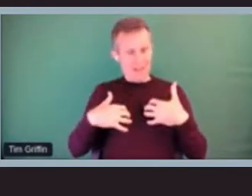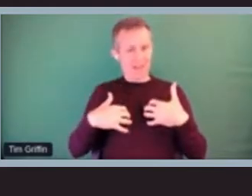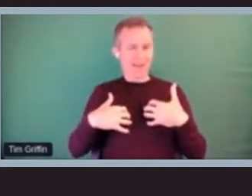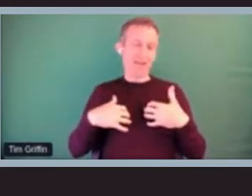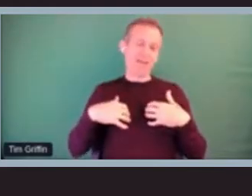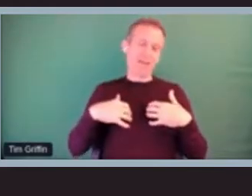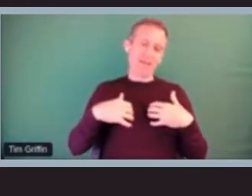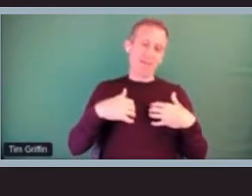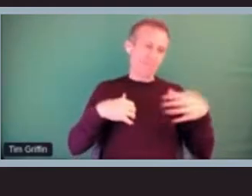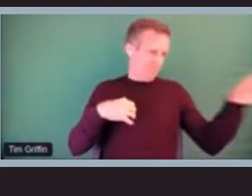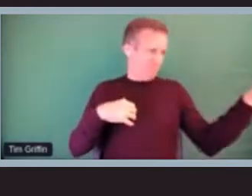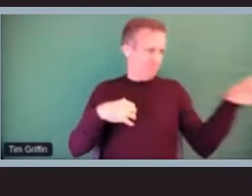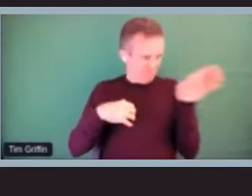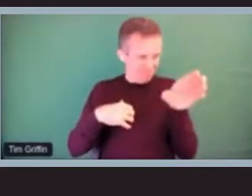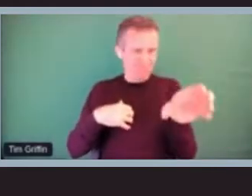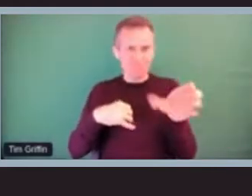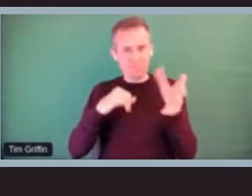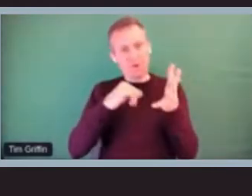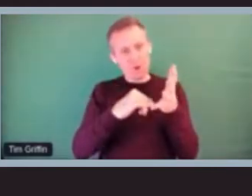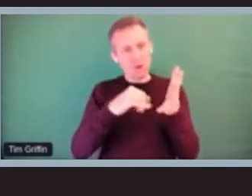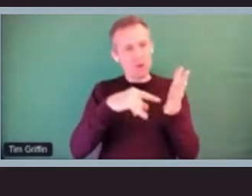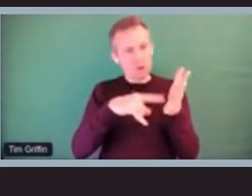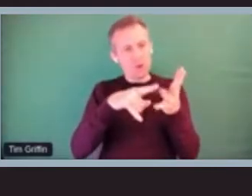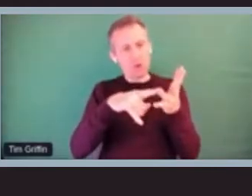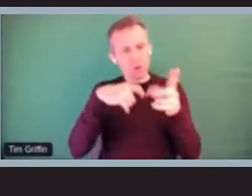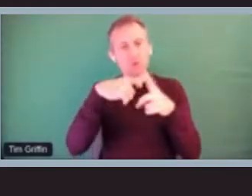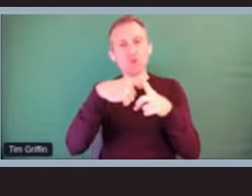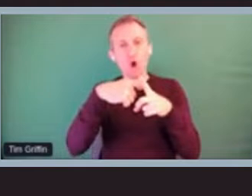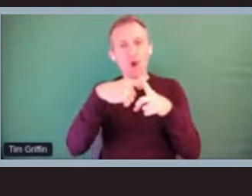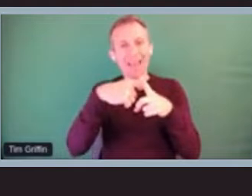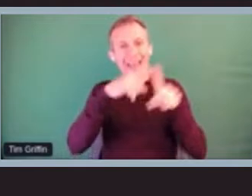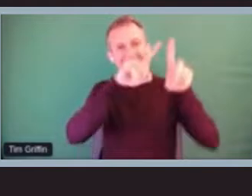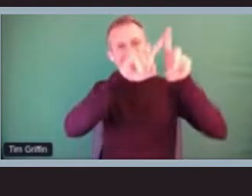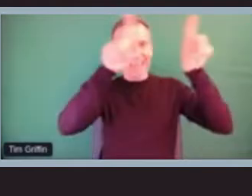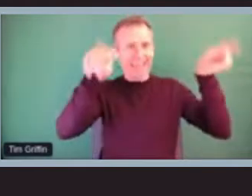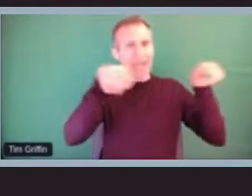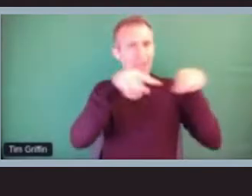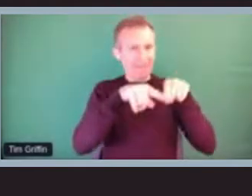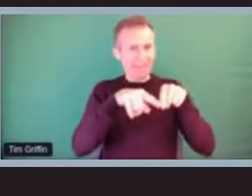as this one on screen which is a slightly abstract illustration of a computer screen